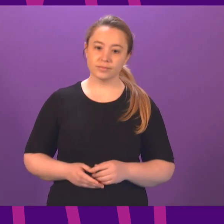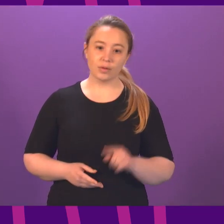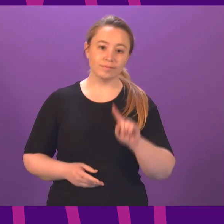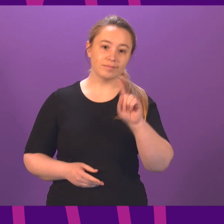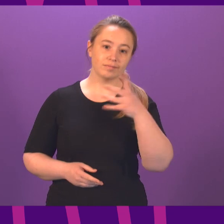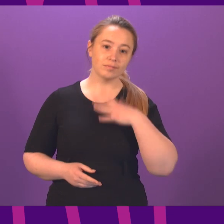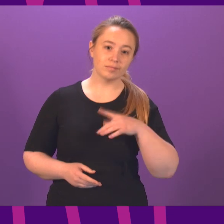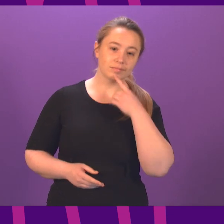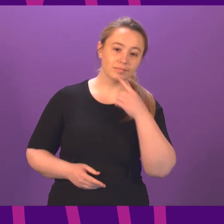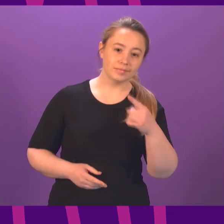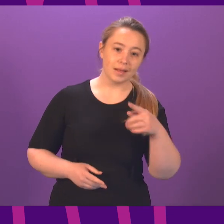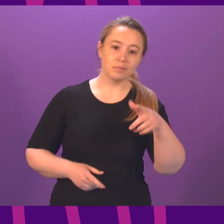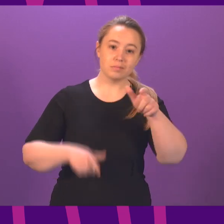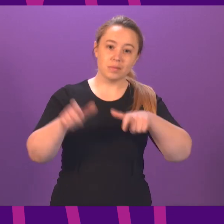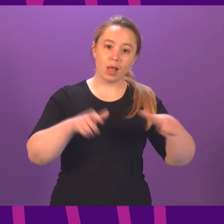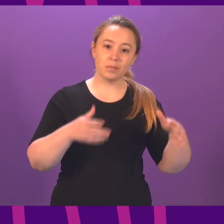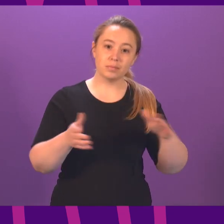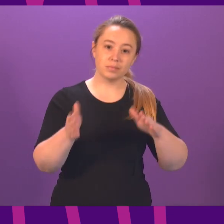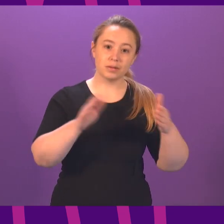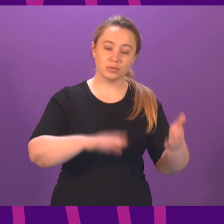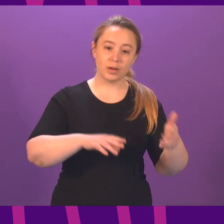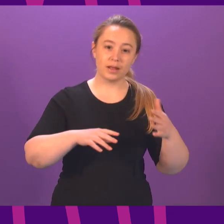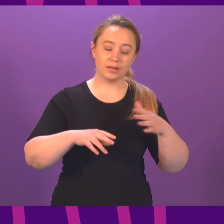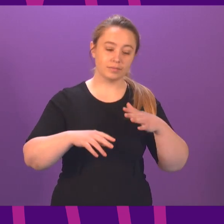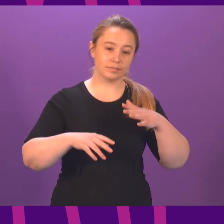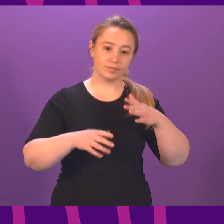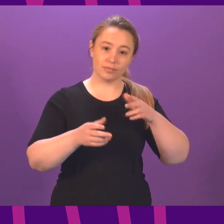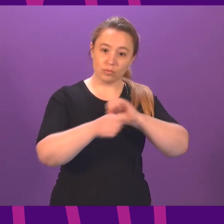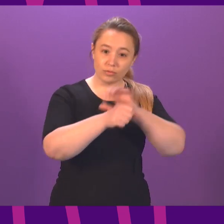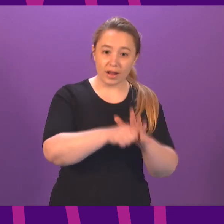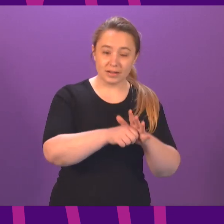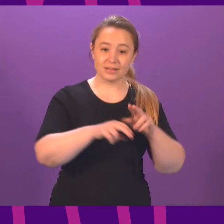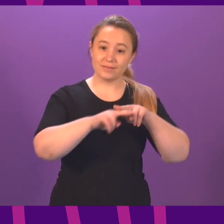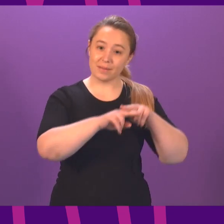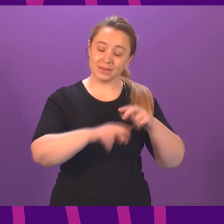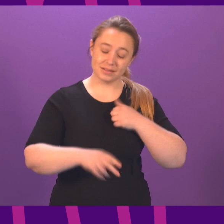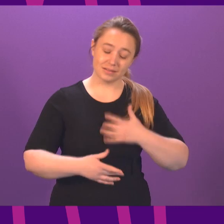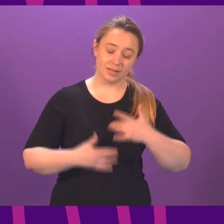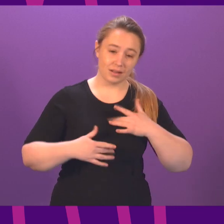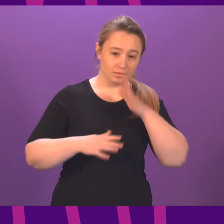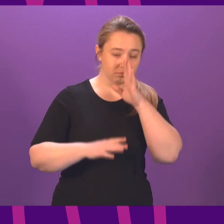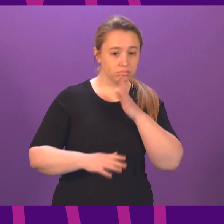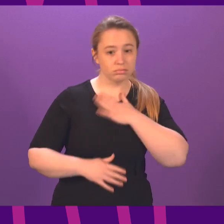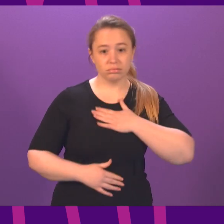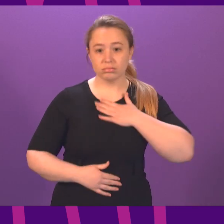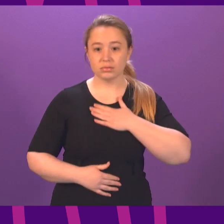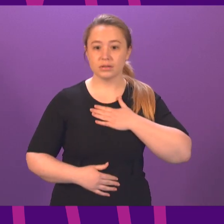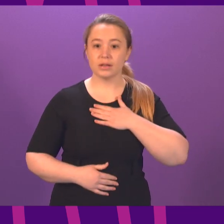have lost loved ones to Covid. The issues highlighted by Audit Scotland’s report are so important that I make no apology